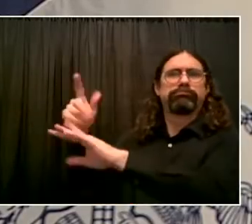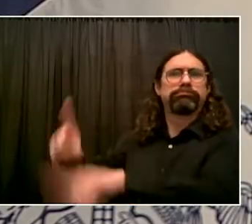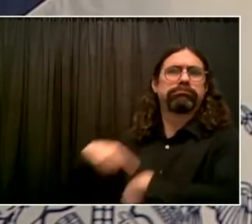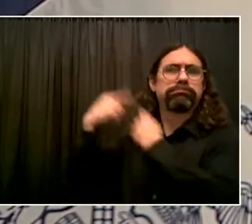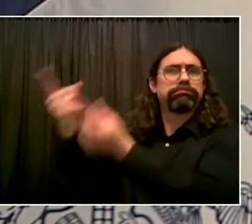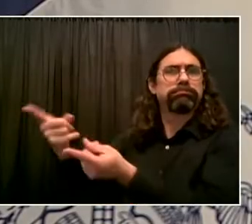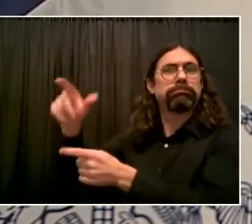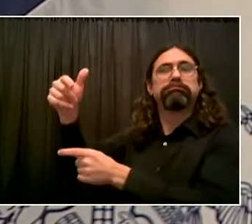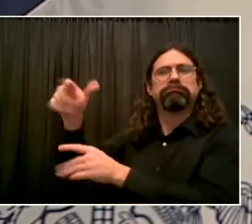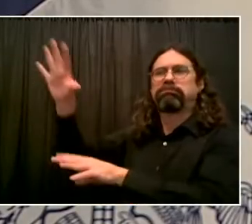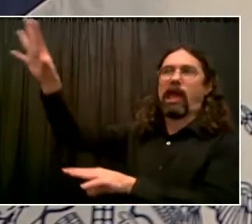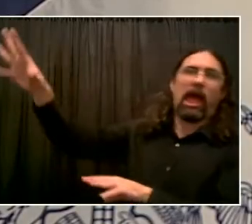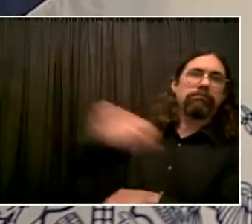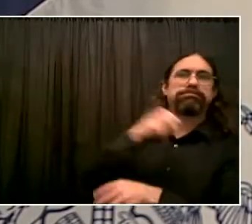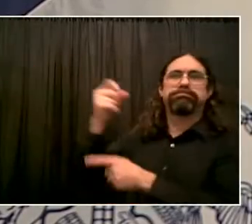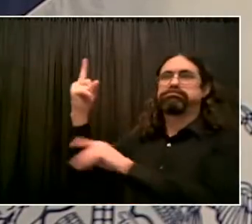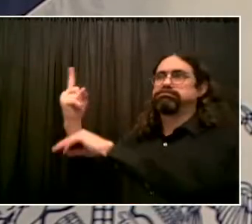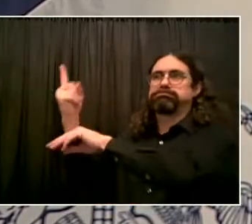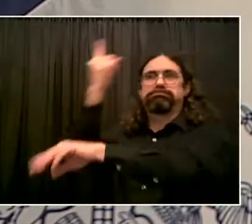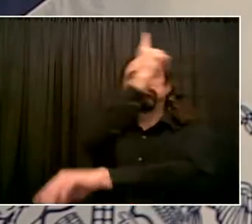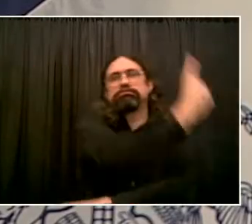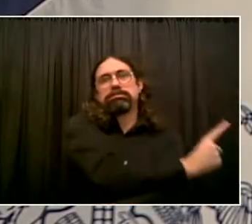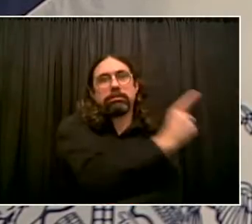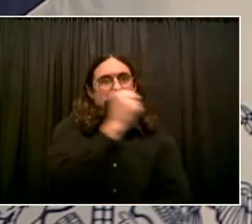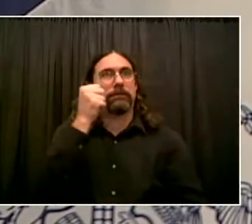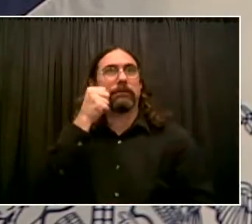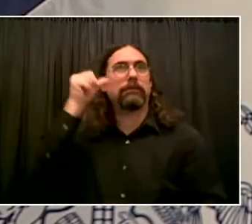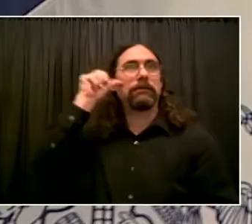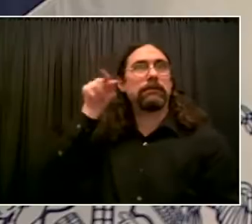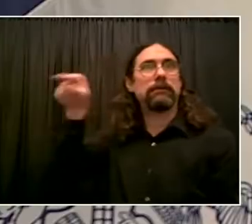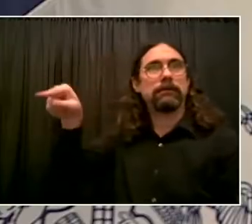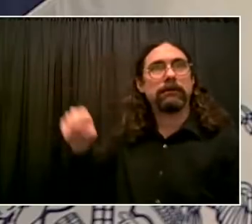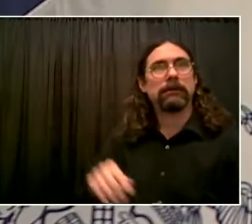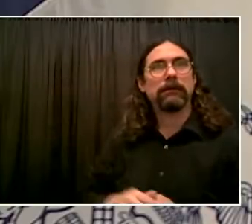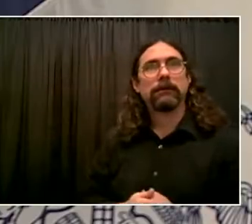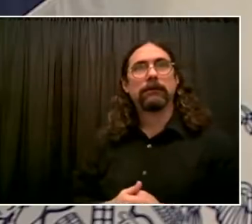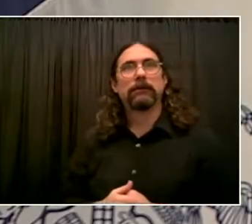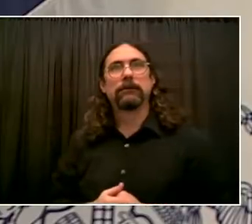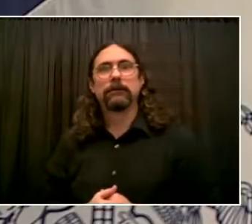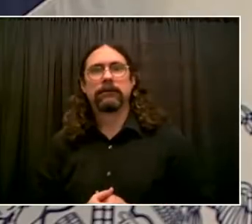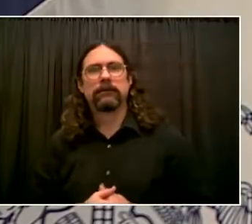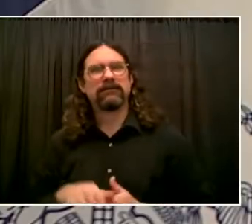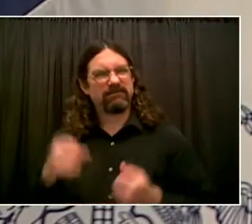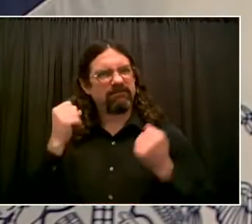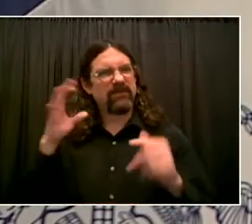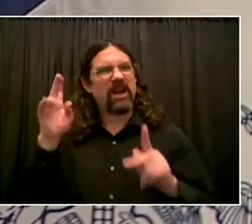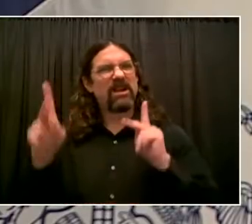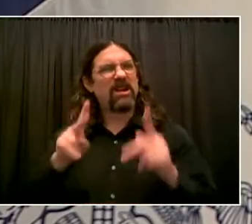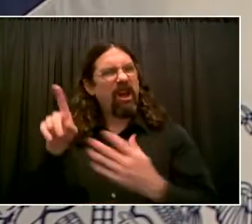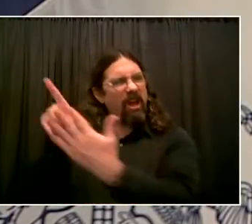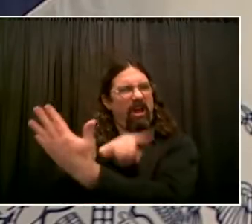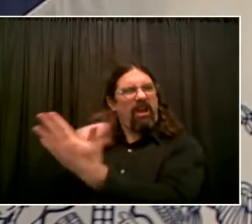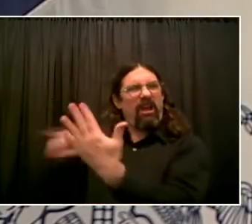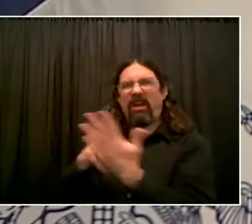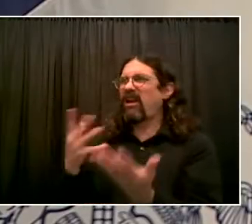SETS A DANGEROUS PRECEDENT FOR HOW TO VIEW AMERICAN FIGURES FROM AMERICAN HISTORY.